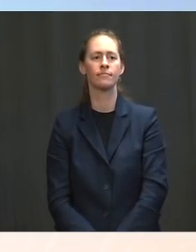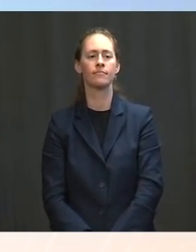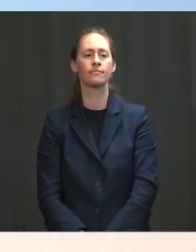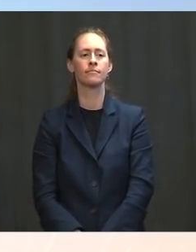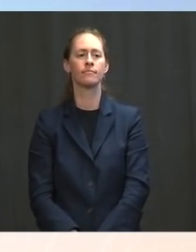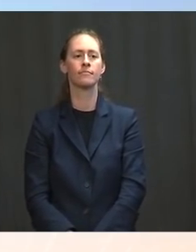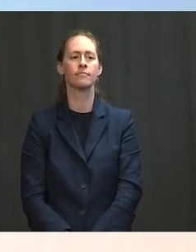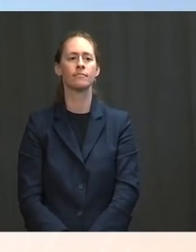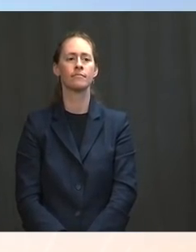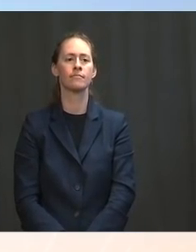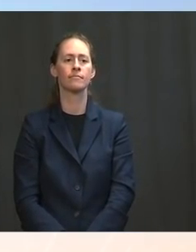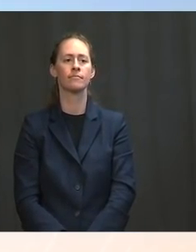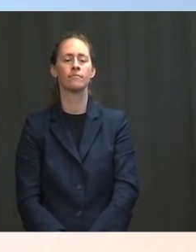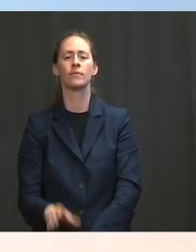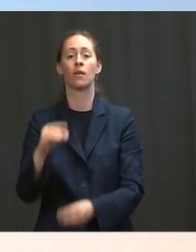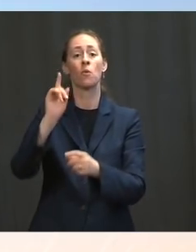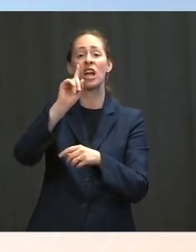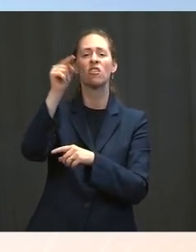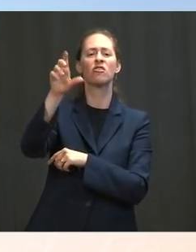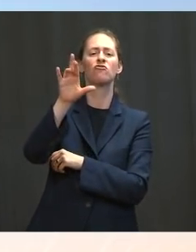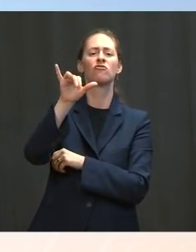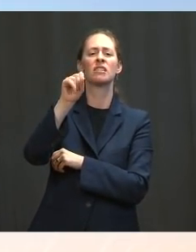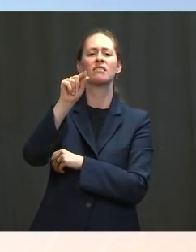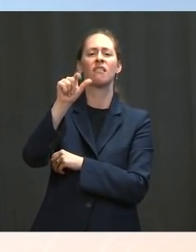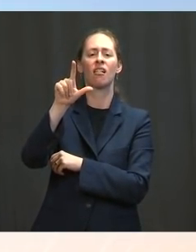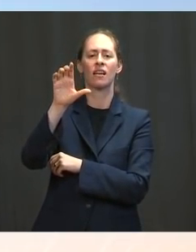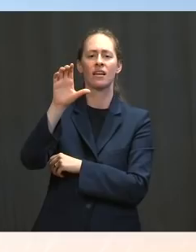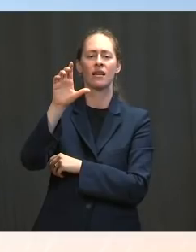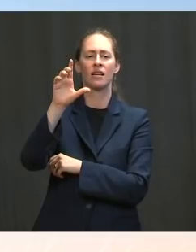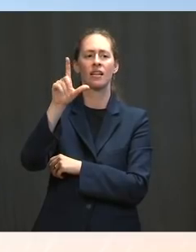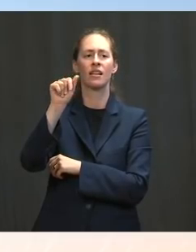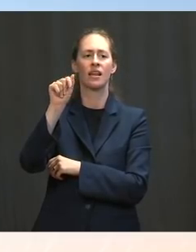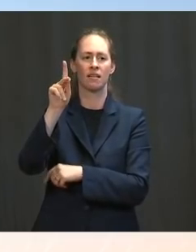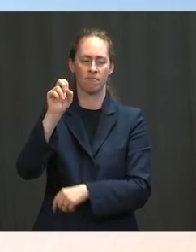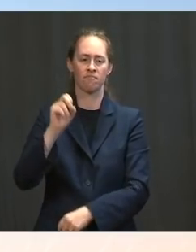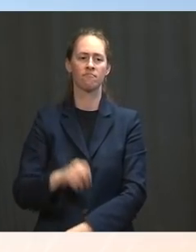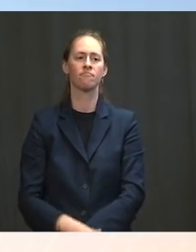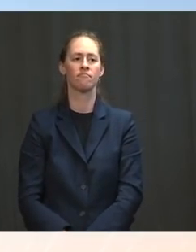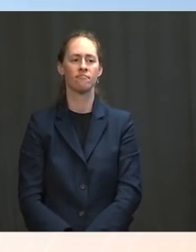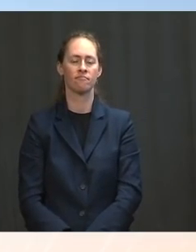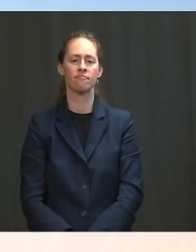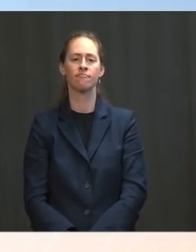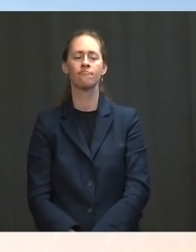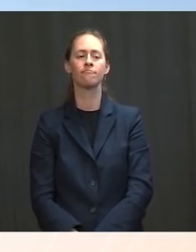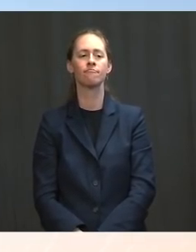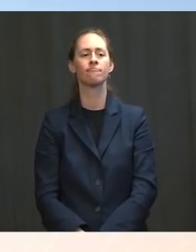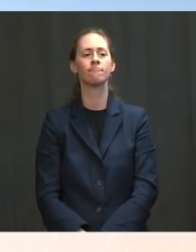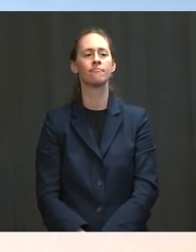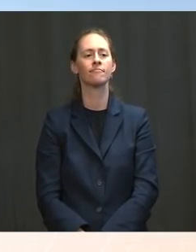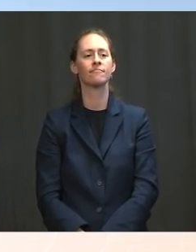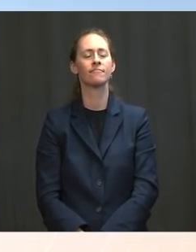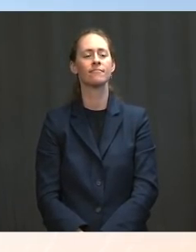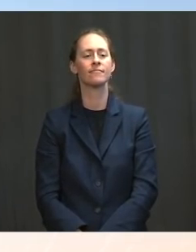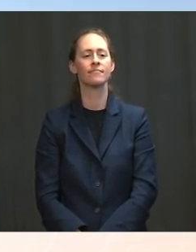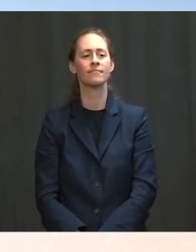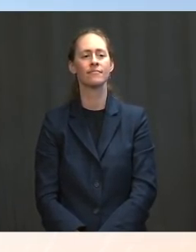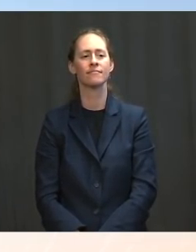And he ran as someone who would represent not just Democrats, not just Republicans, not just independents, but all people.